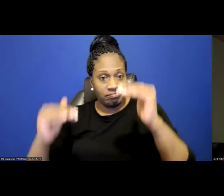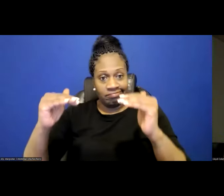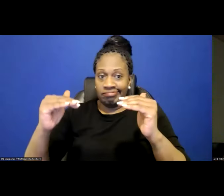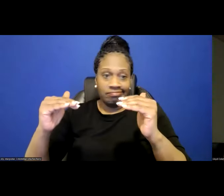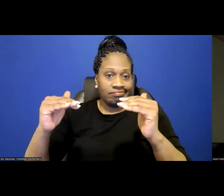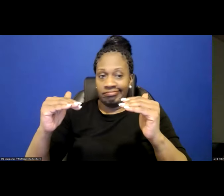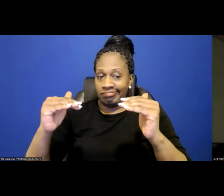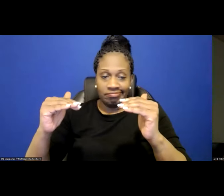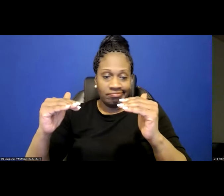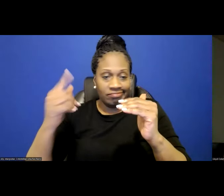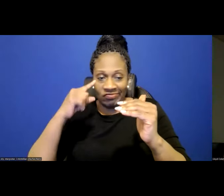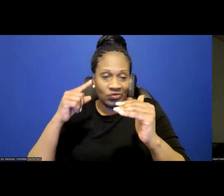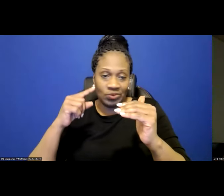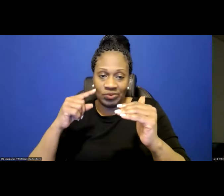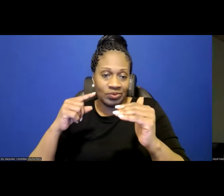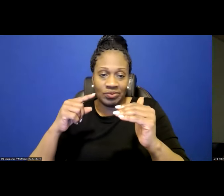for all disabled people to this point.